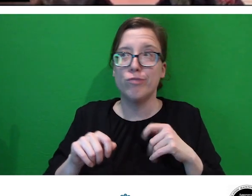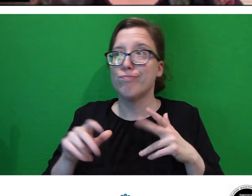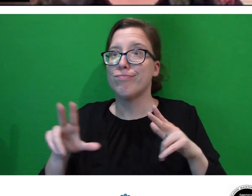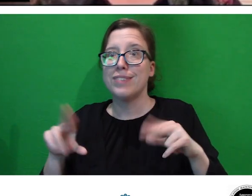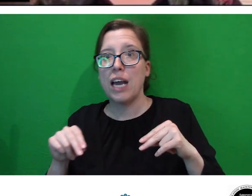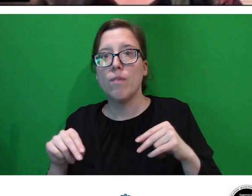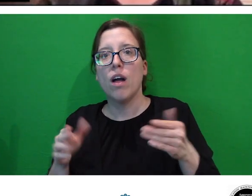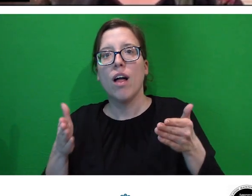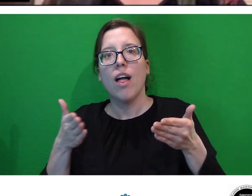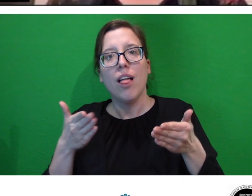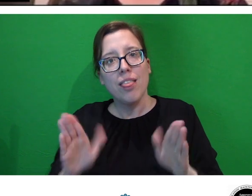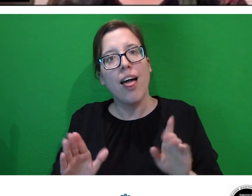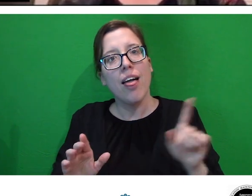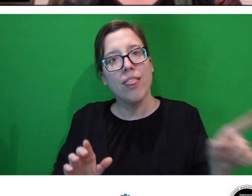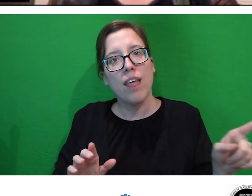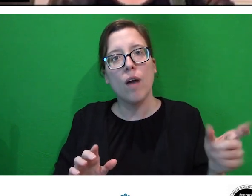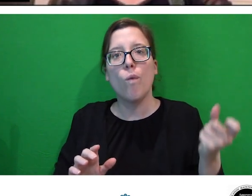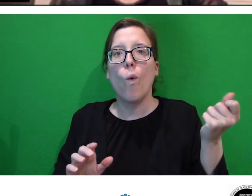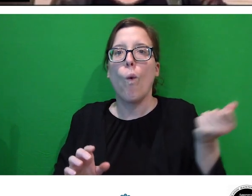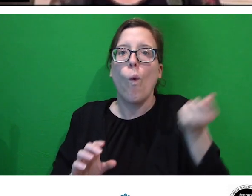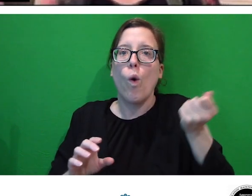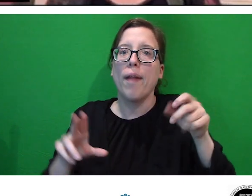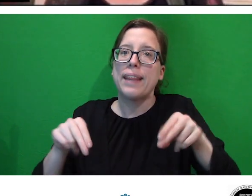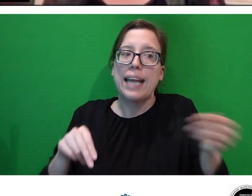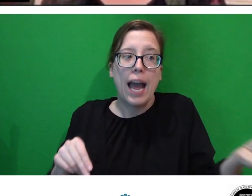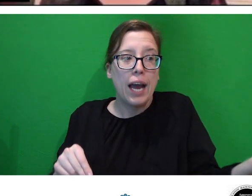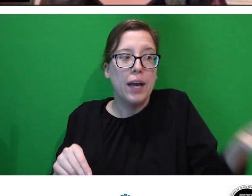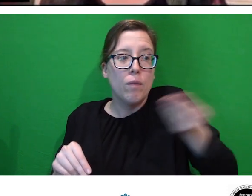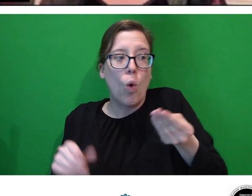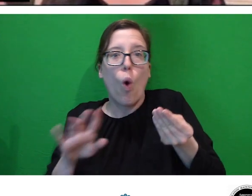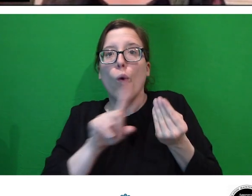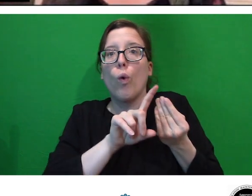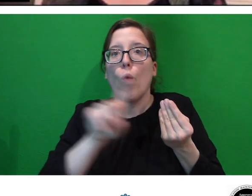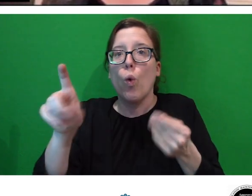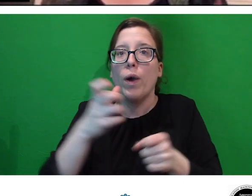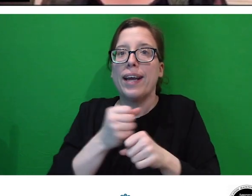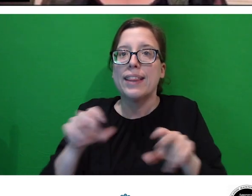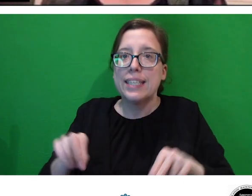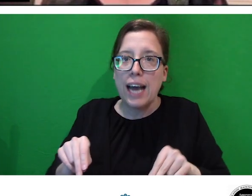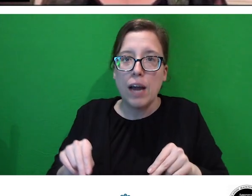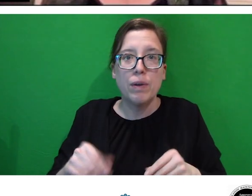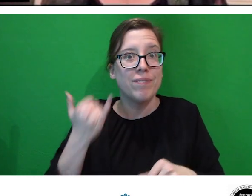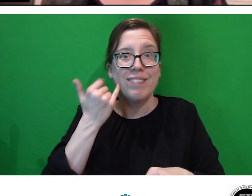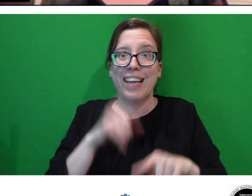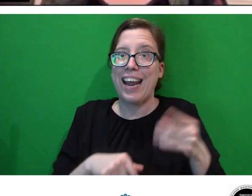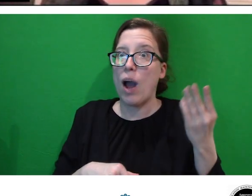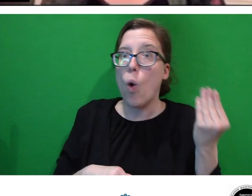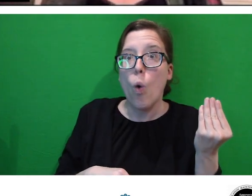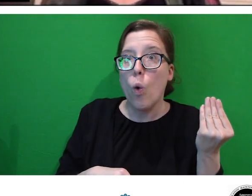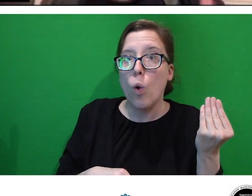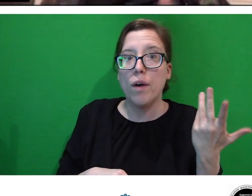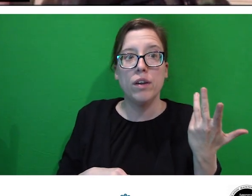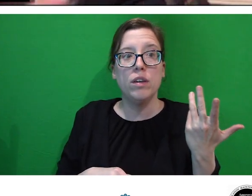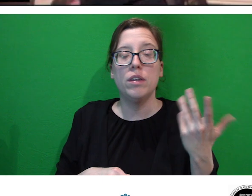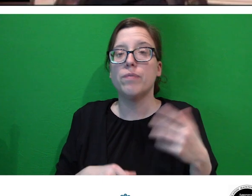old or 17 years old, if they have to be changed and diapered, at least let the kid hold